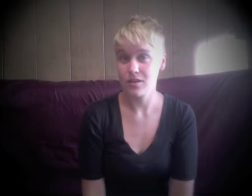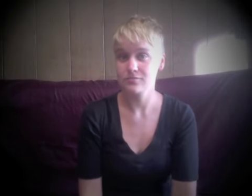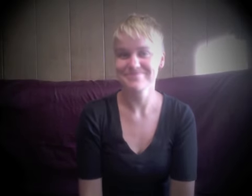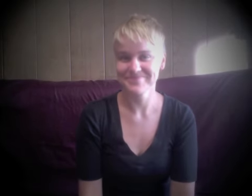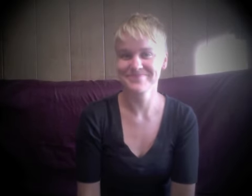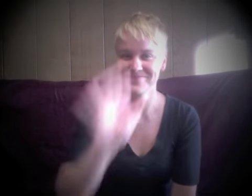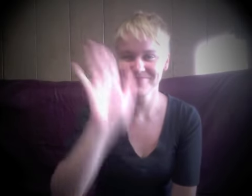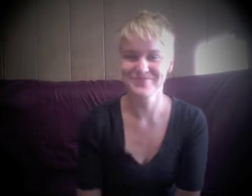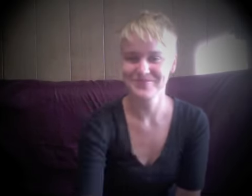Bye! :)